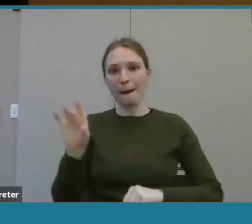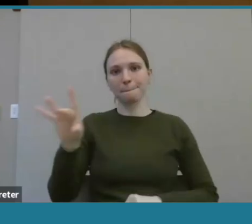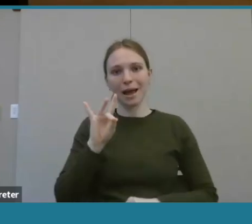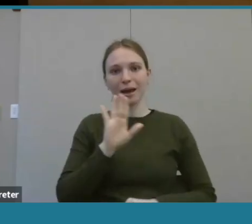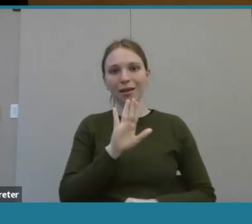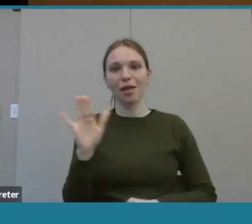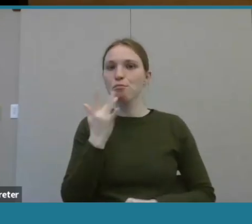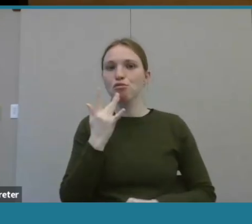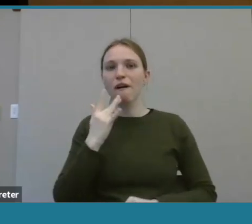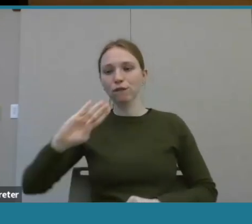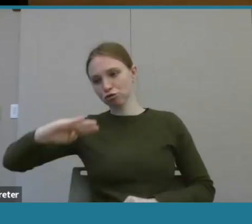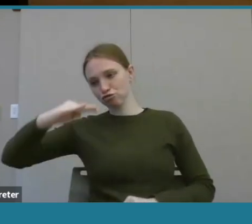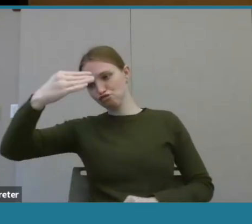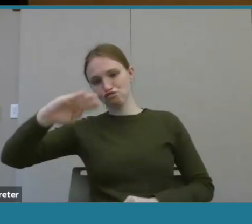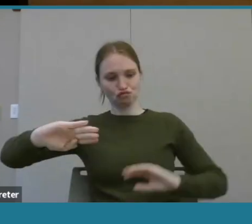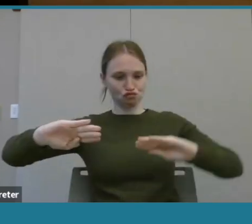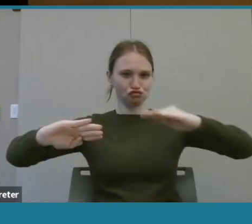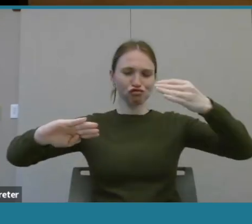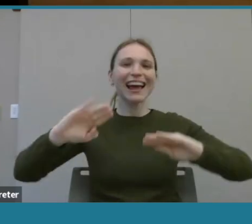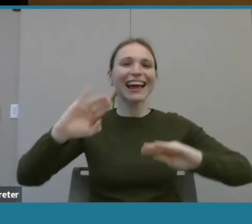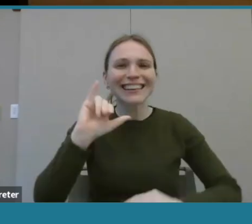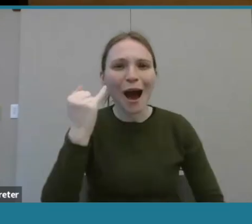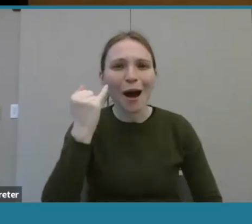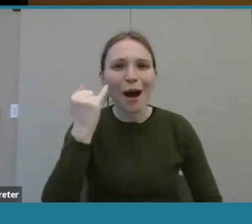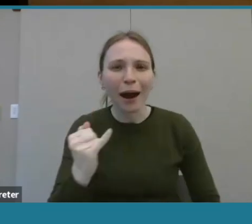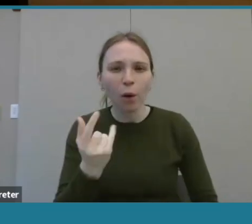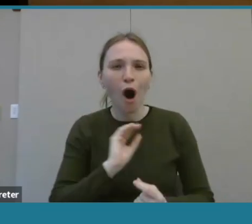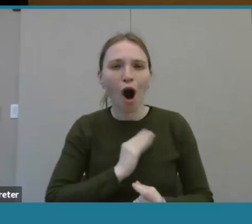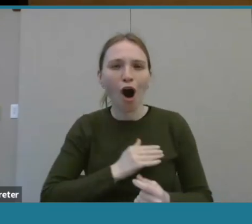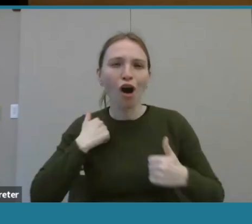interaction as a food preference puzzle as our gorillas do.